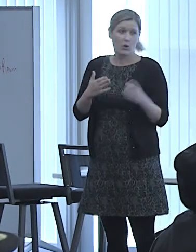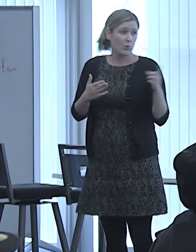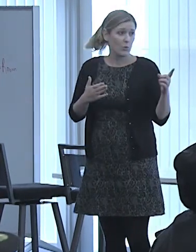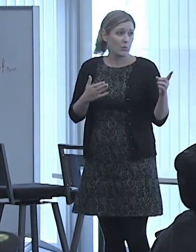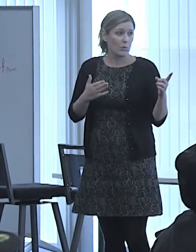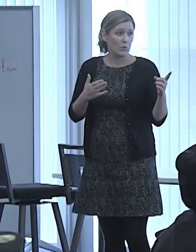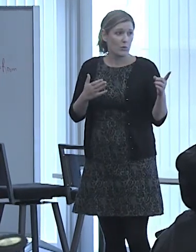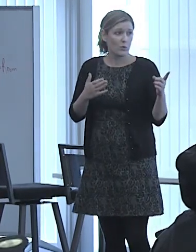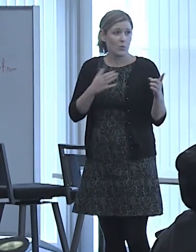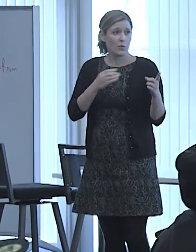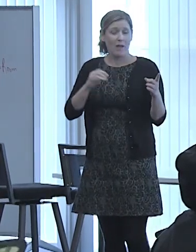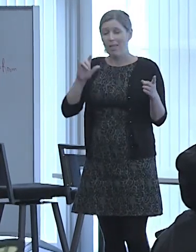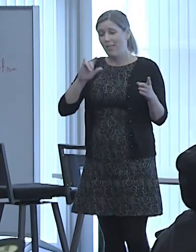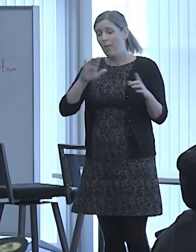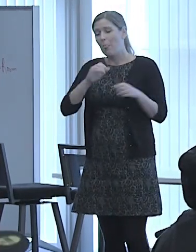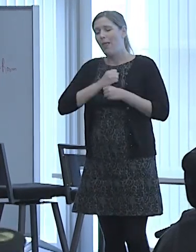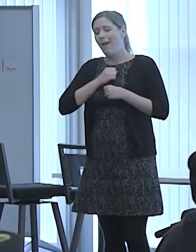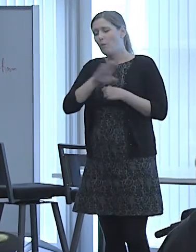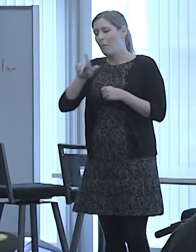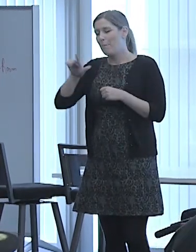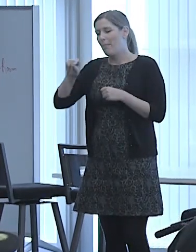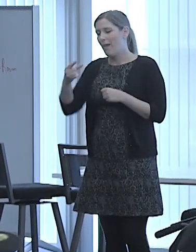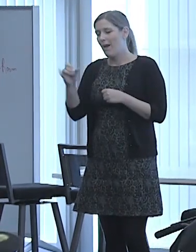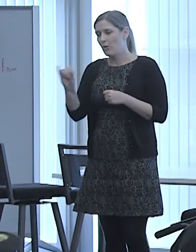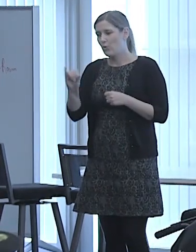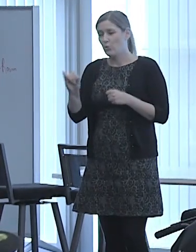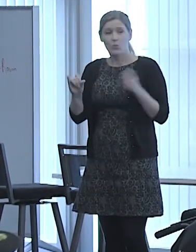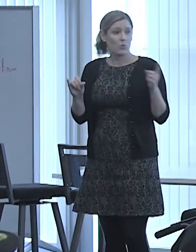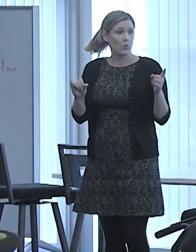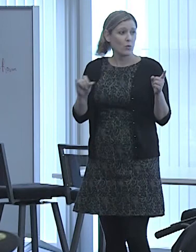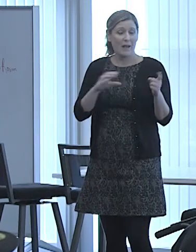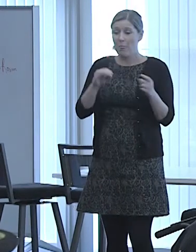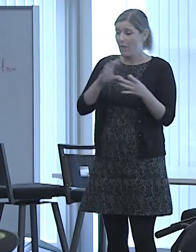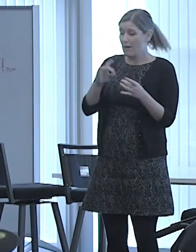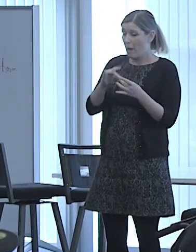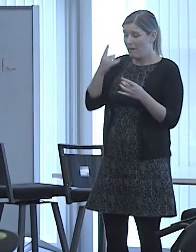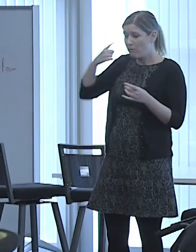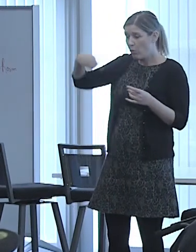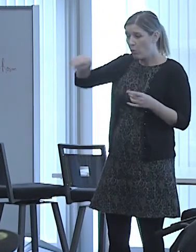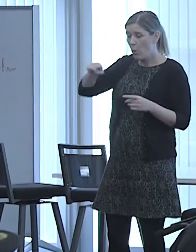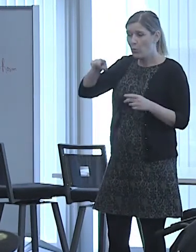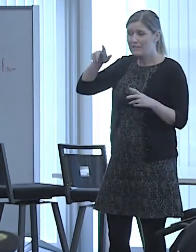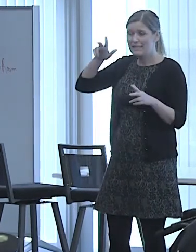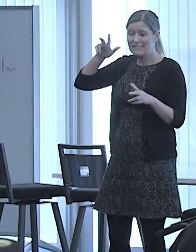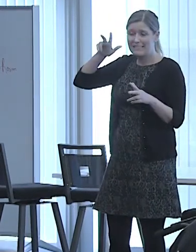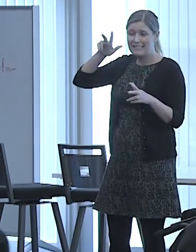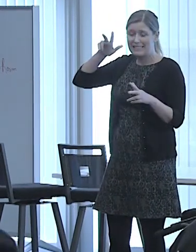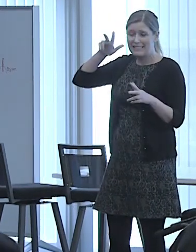And I love your blog, too. Oh, thank you. The comment, for those who are listening, and I apologize if I don't get all of that was first